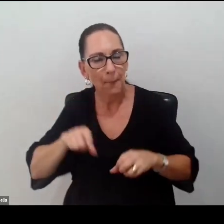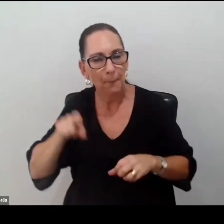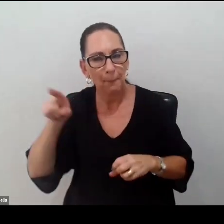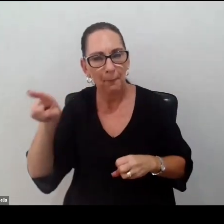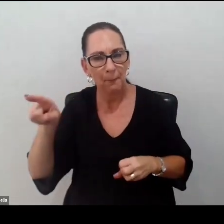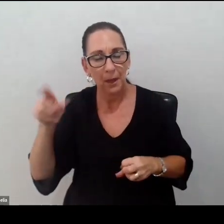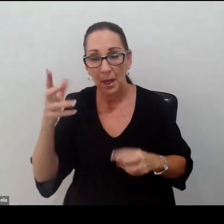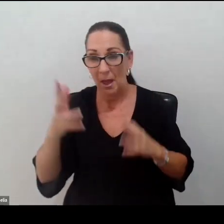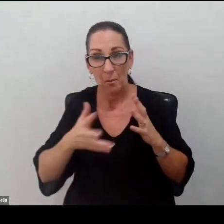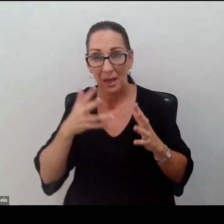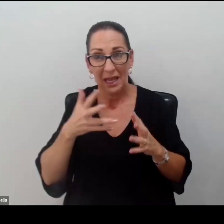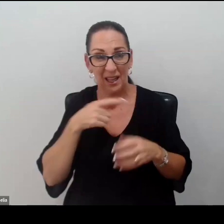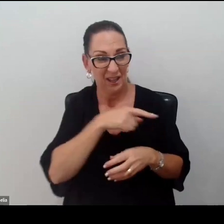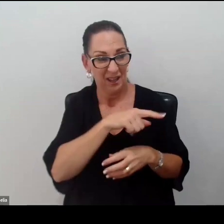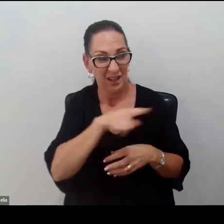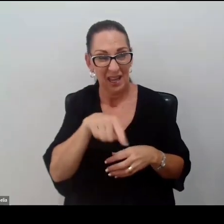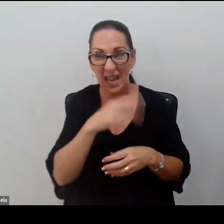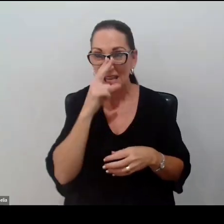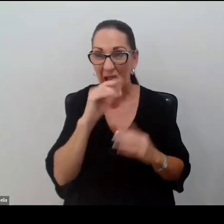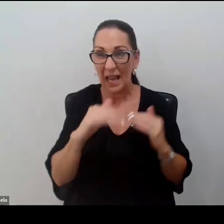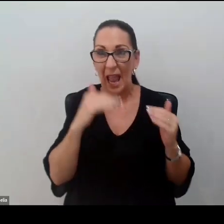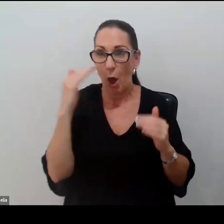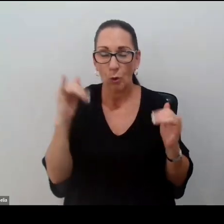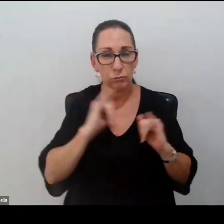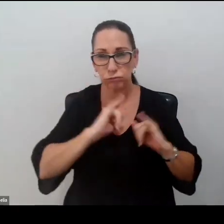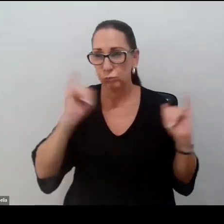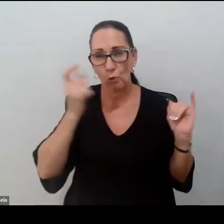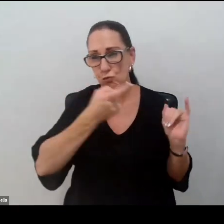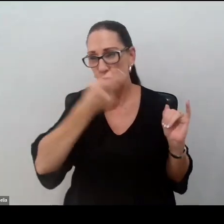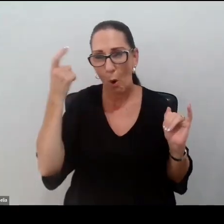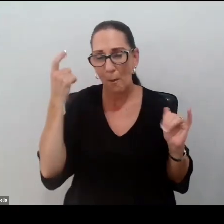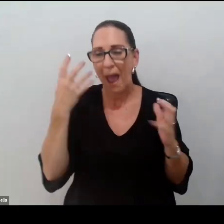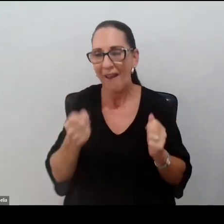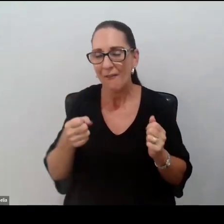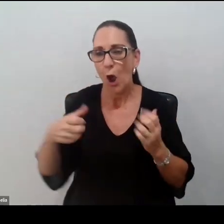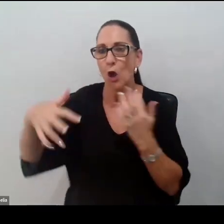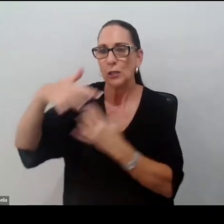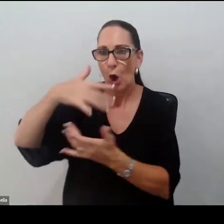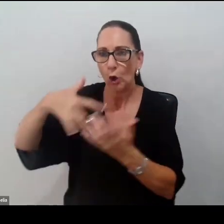young adults who now have a psychosocial disability on top of their dual diagnosis